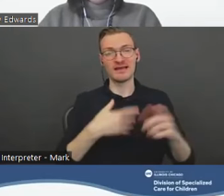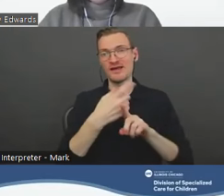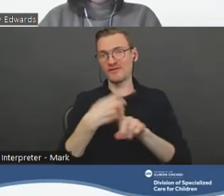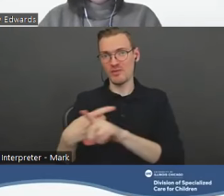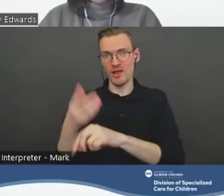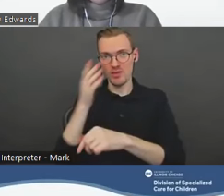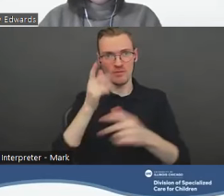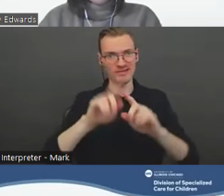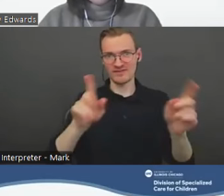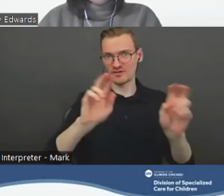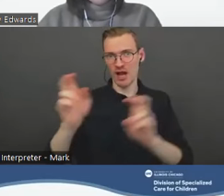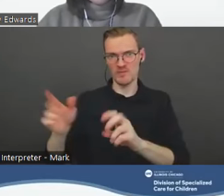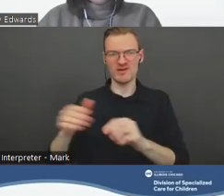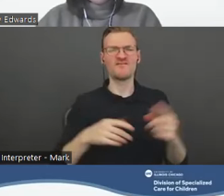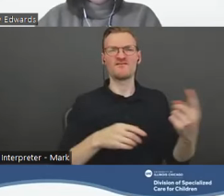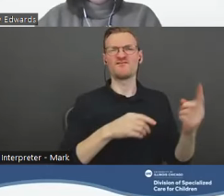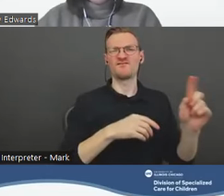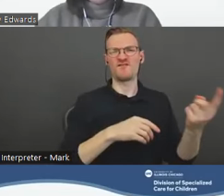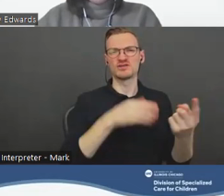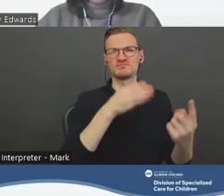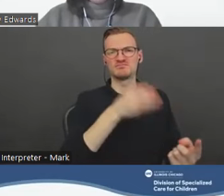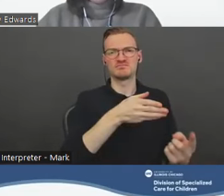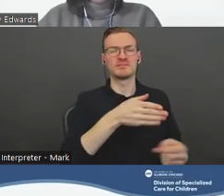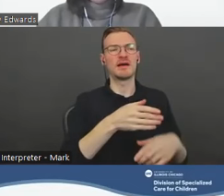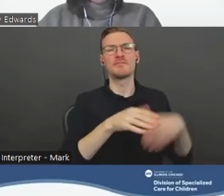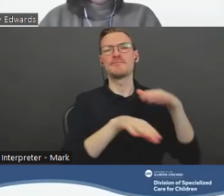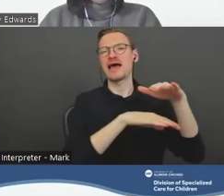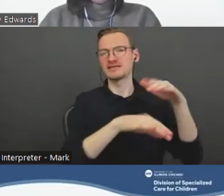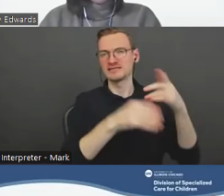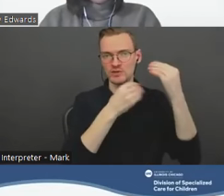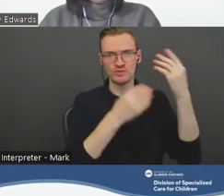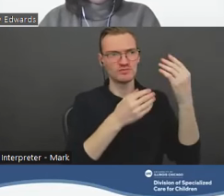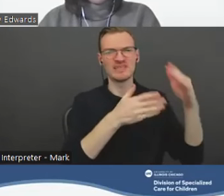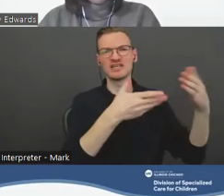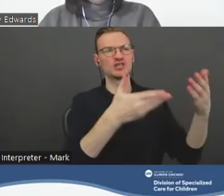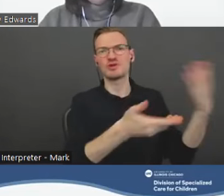one so this one is a basic introduction to how insurance works and some information that we're